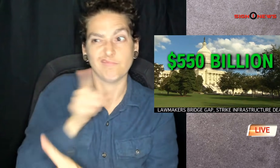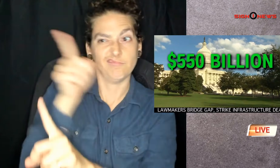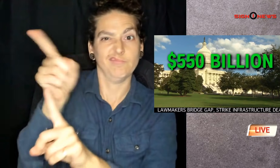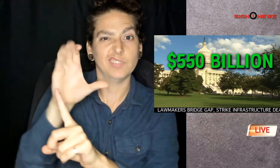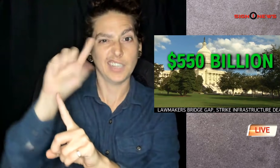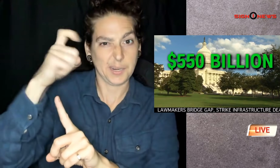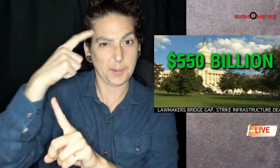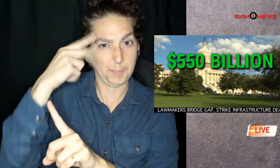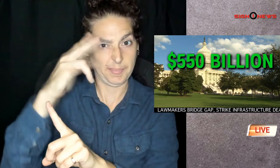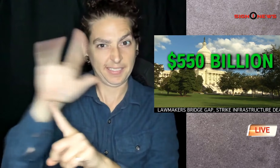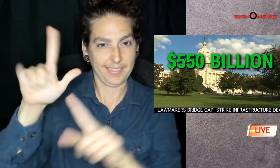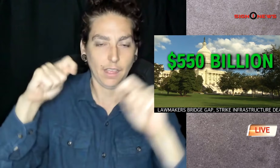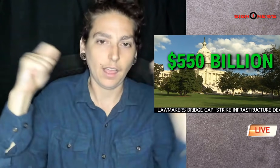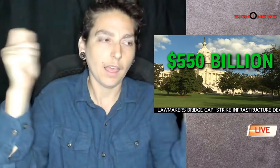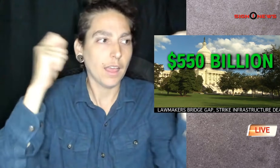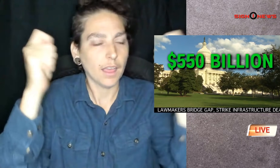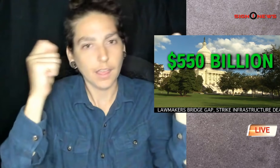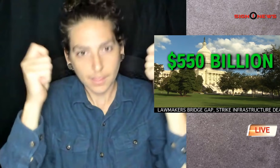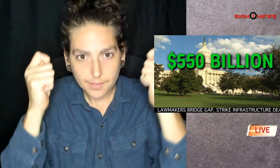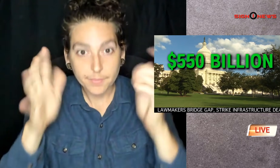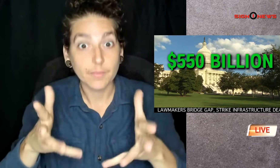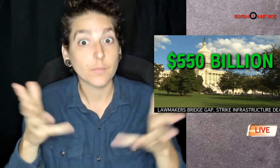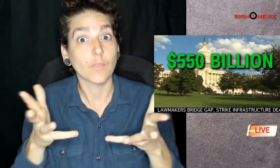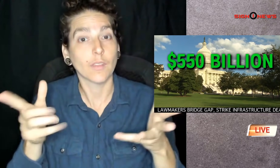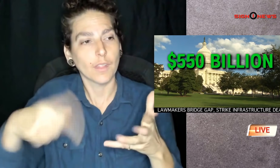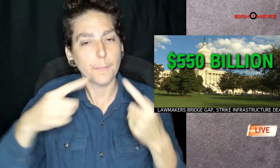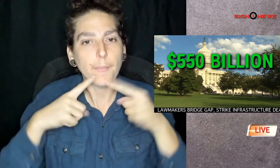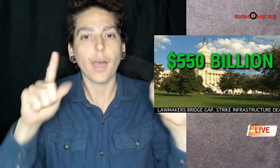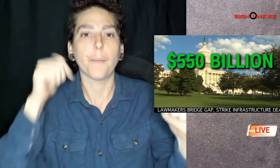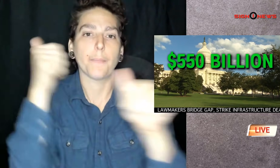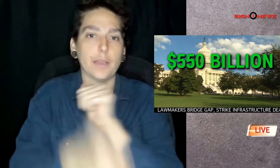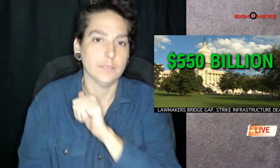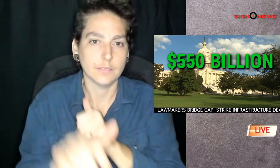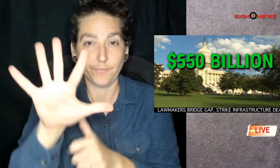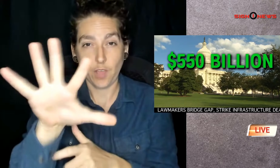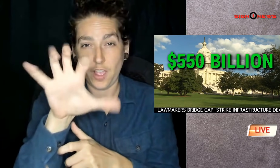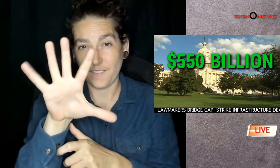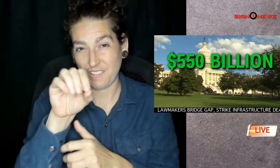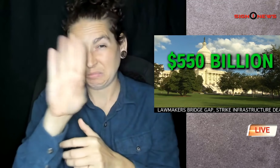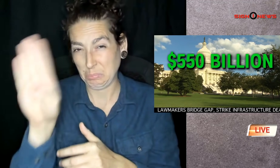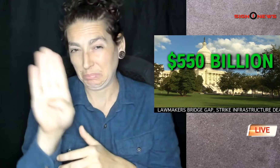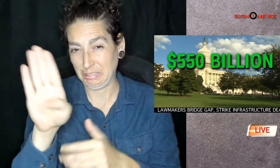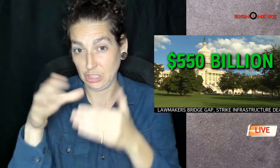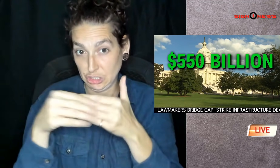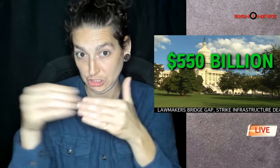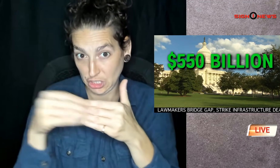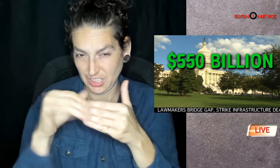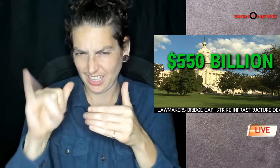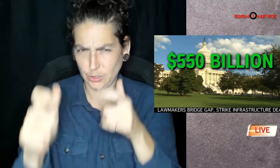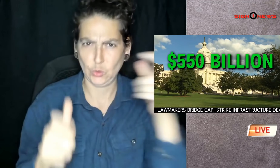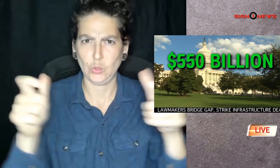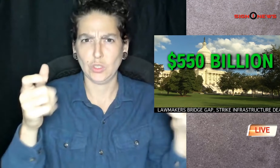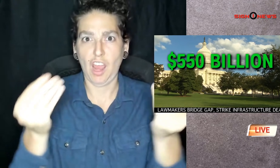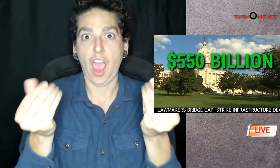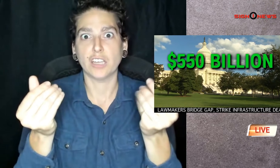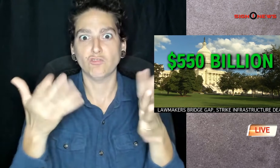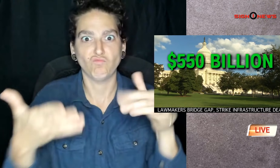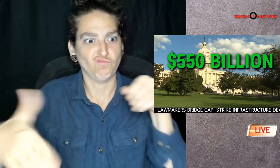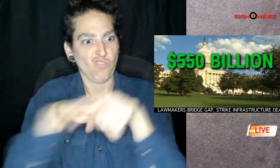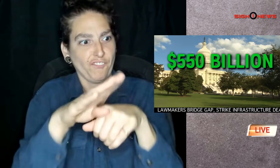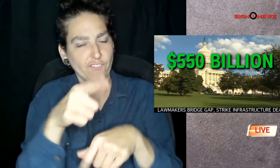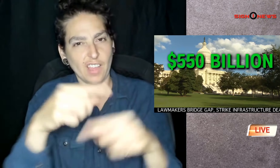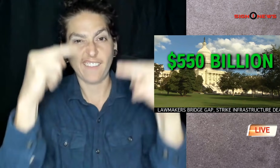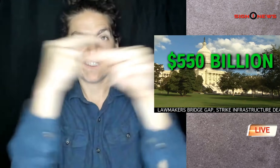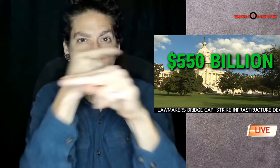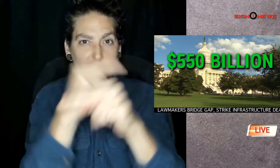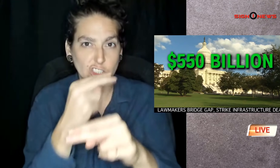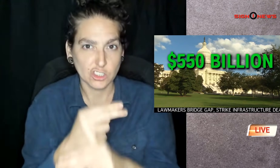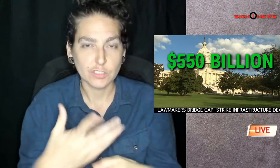Hill celebrated the passing of a $550 billion infrastructure bill that will provide huge